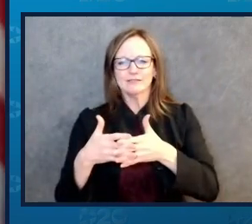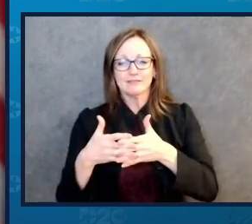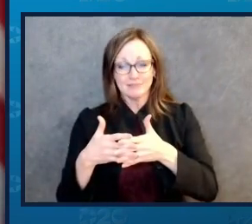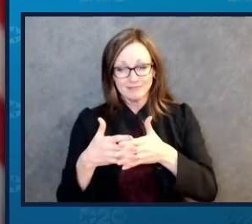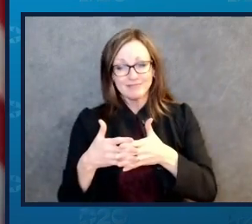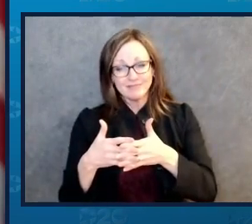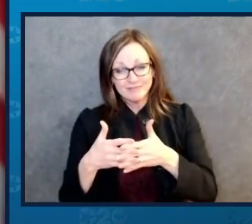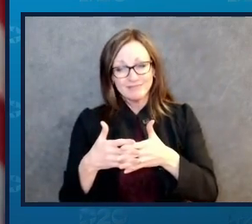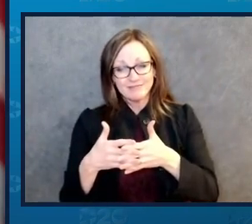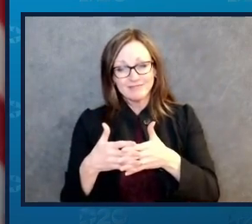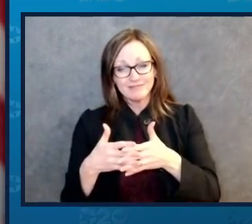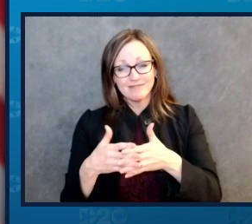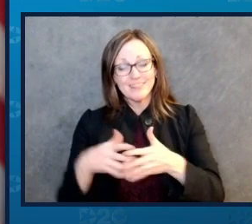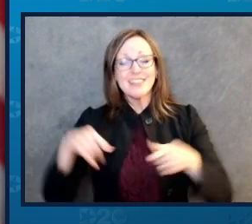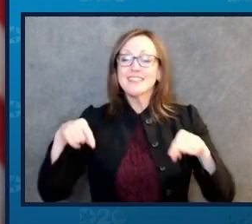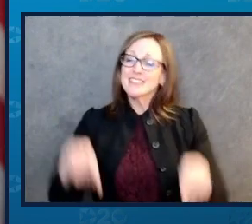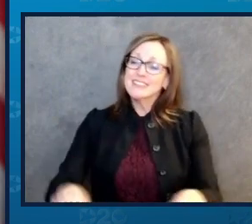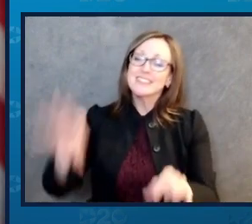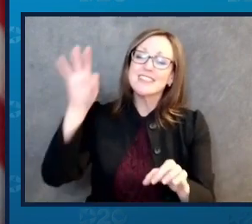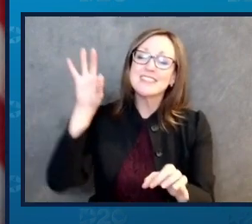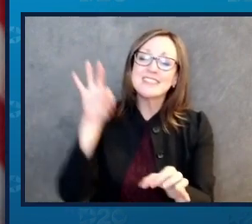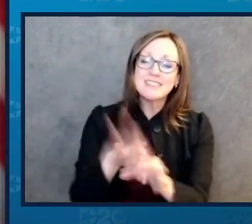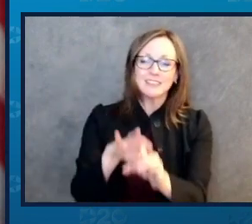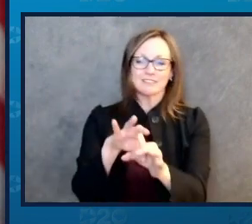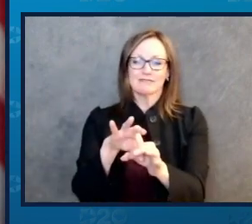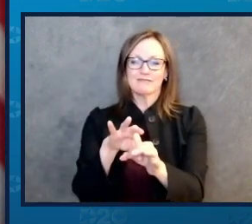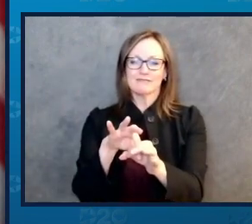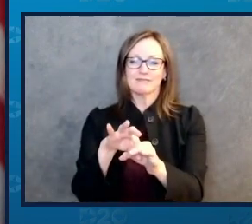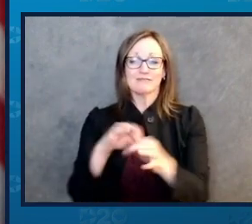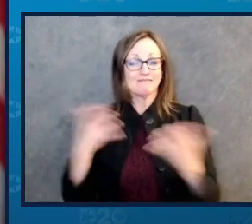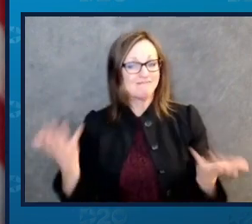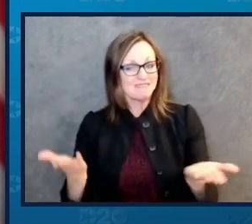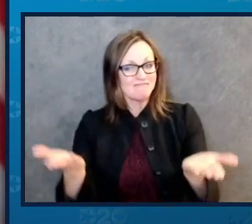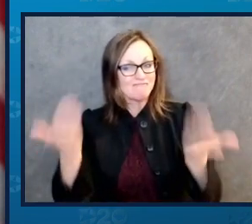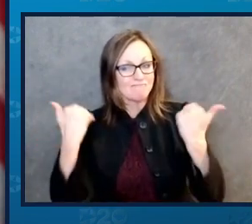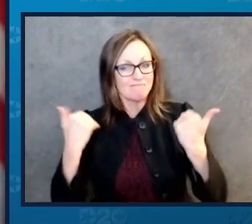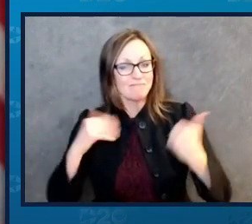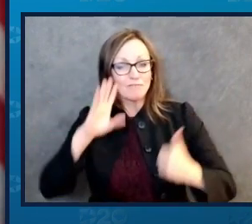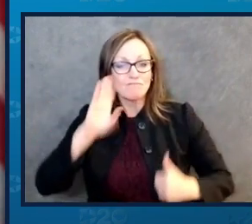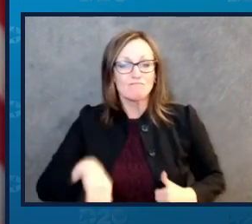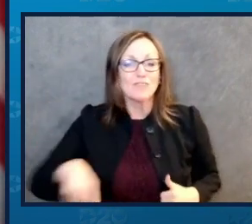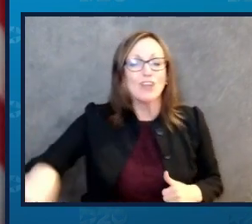HAVE A CHANCE TO CHANGE THE